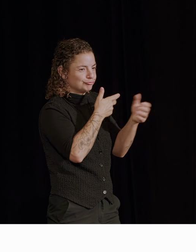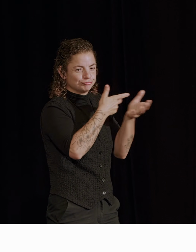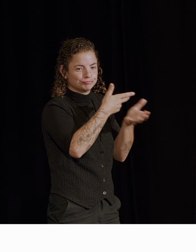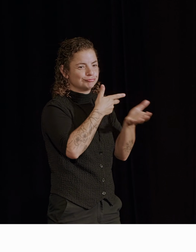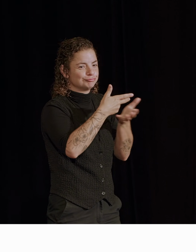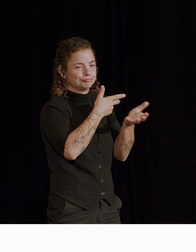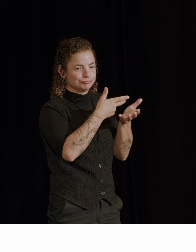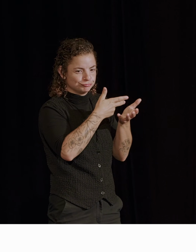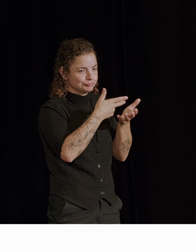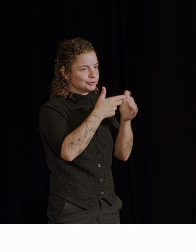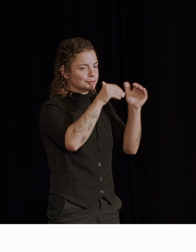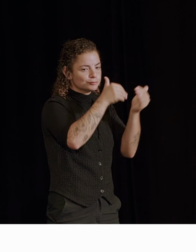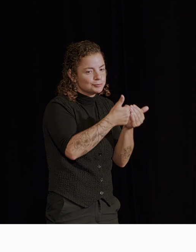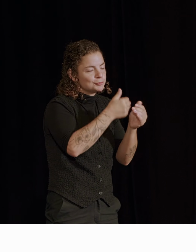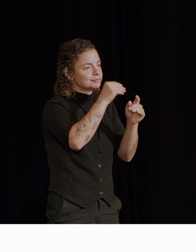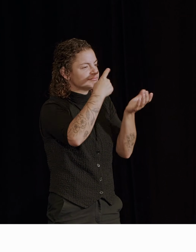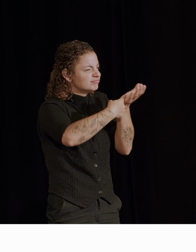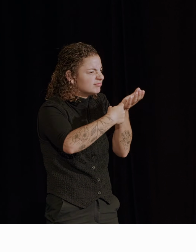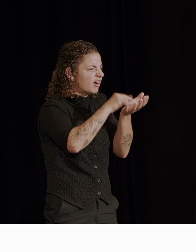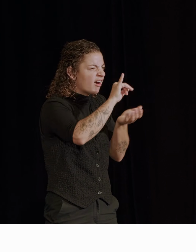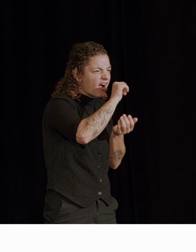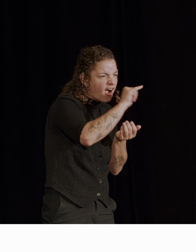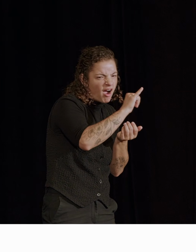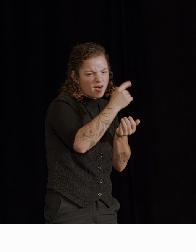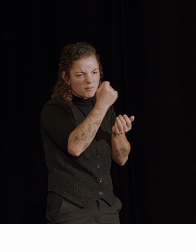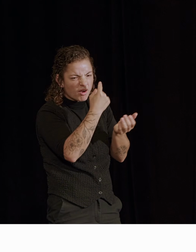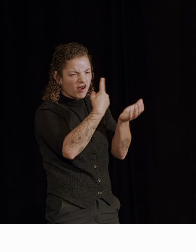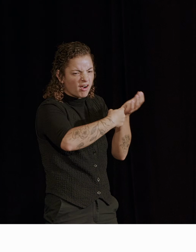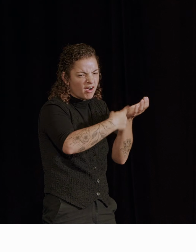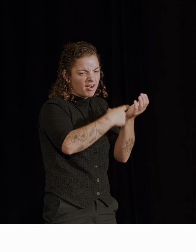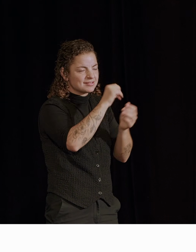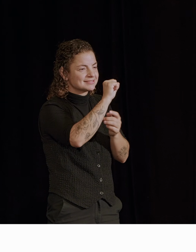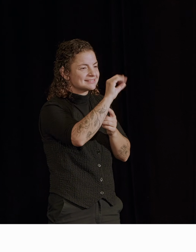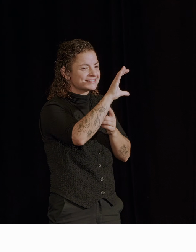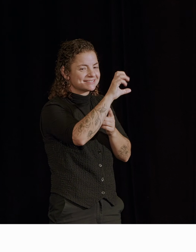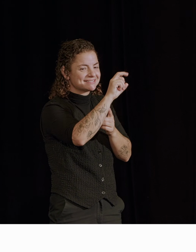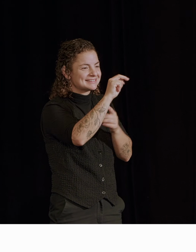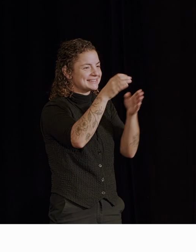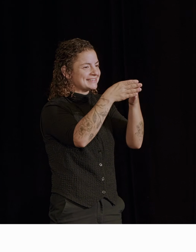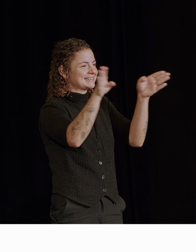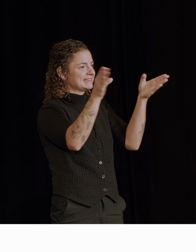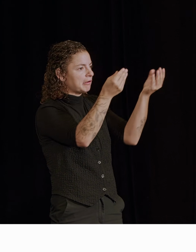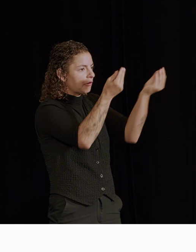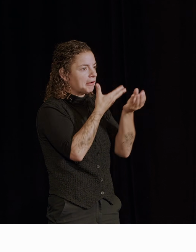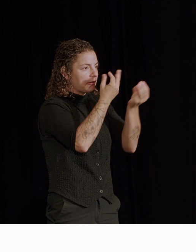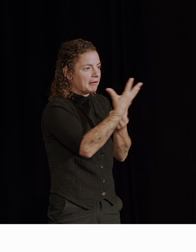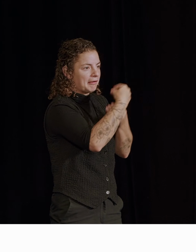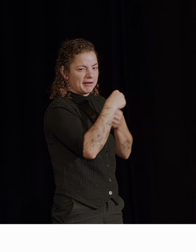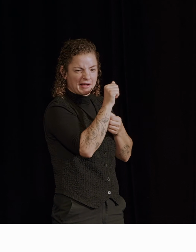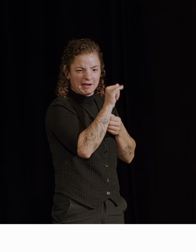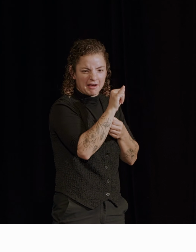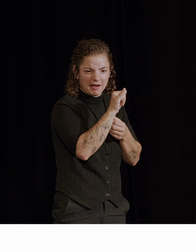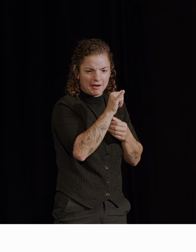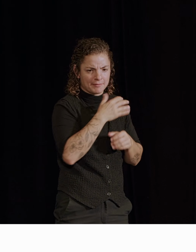something that I use and my mom uses every day. As we were doing early iterations of the